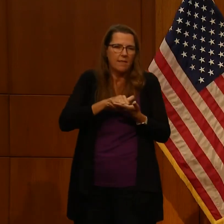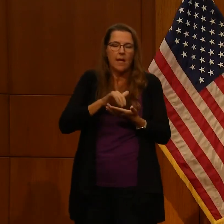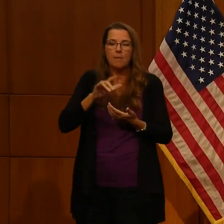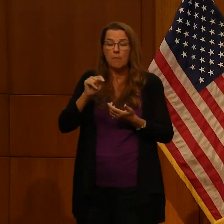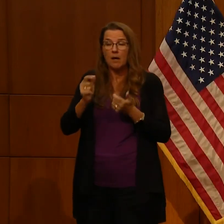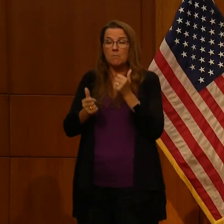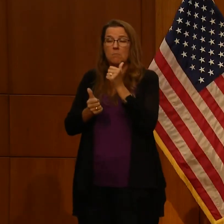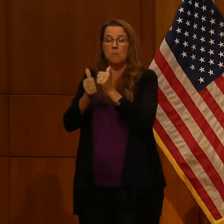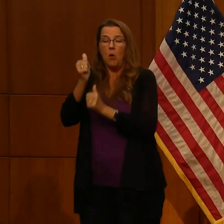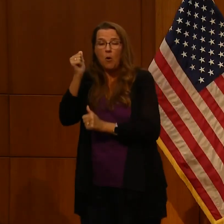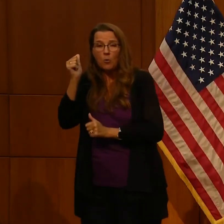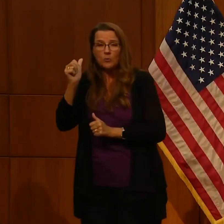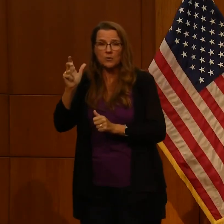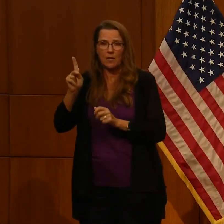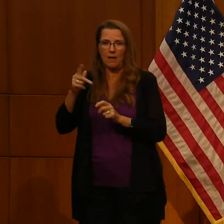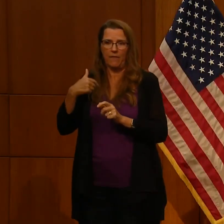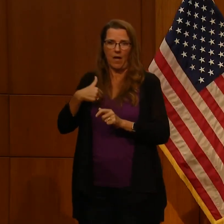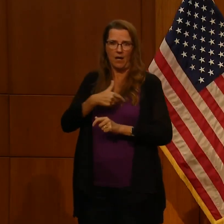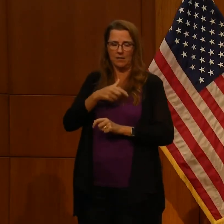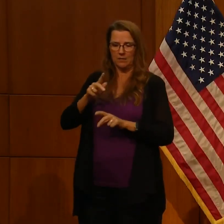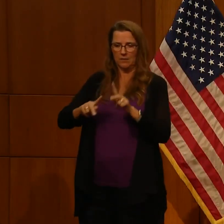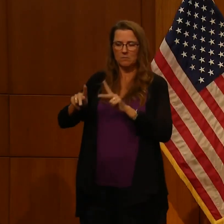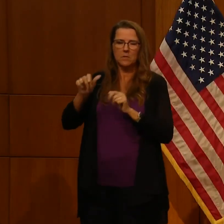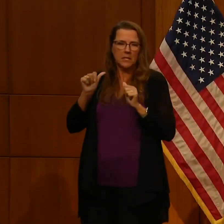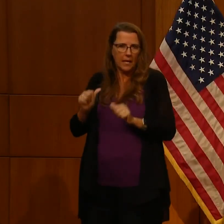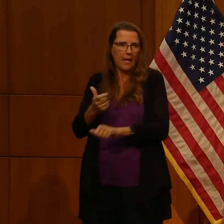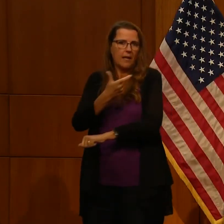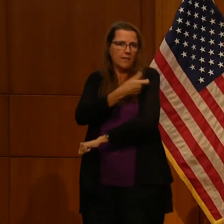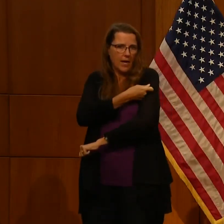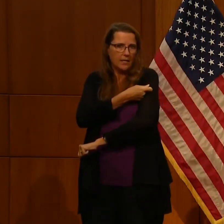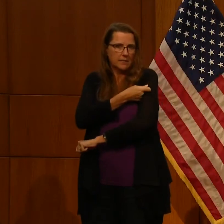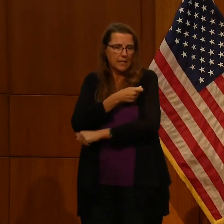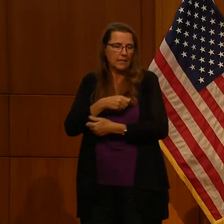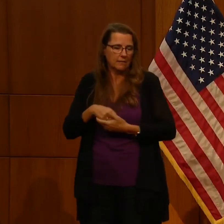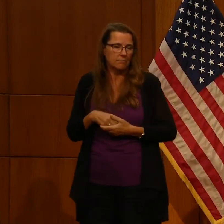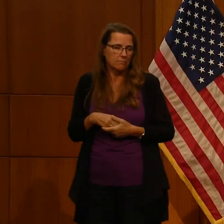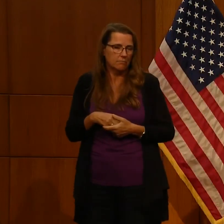SOME INDIVIDUALS CAN'T BE VACCINATED, BUT THE GREAT MAJORITY OF US CAN BE